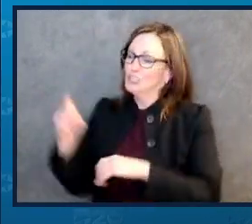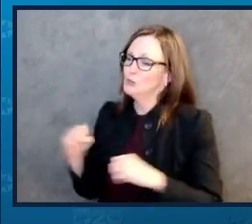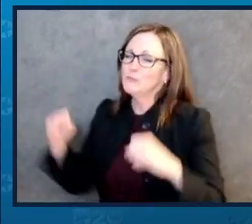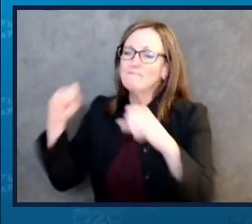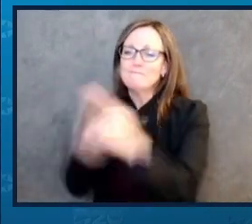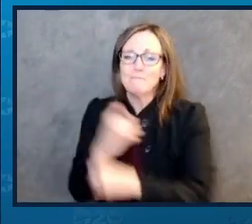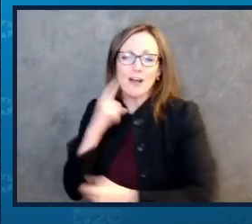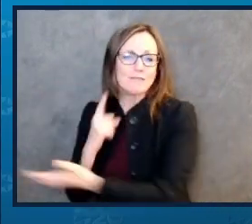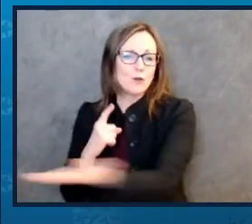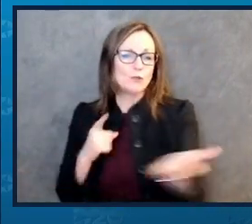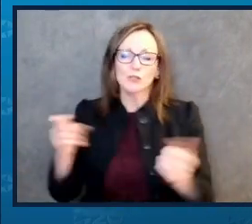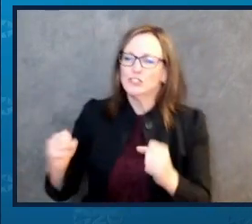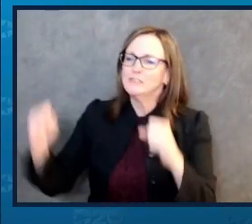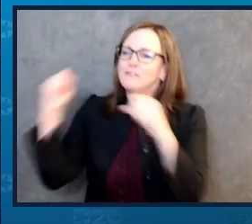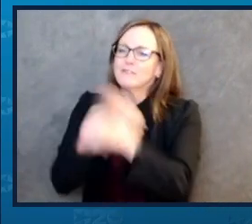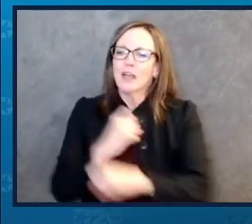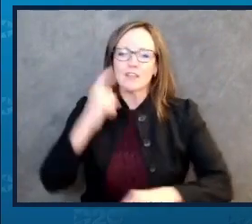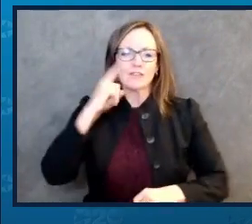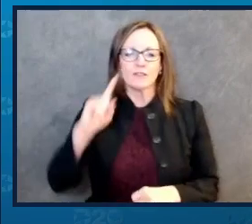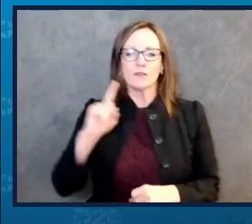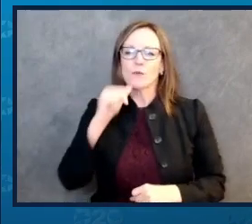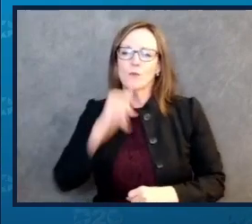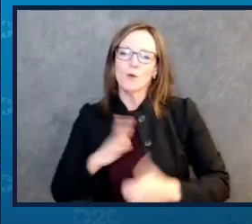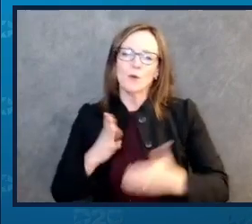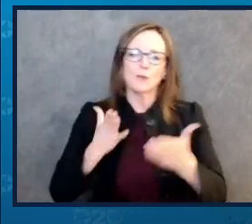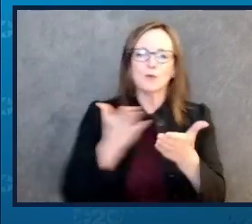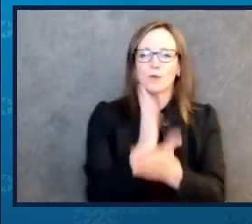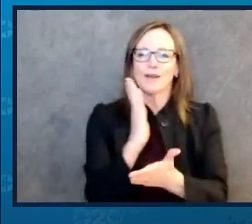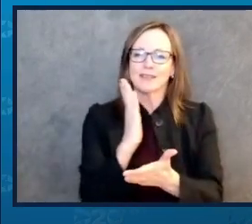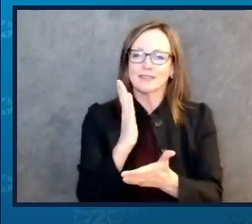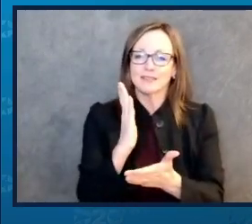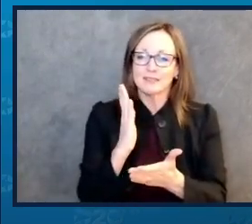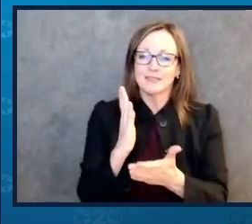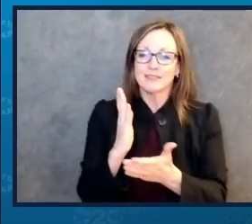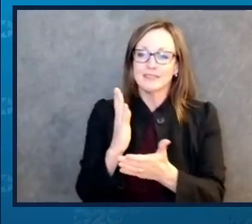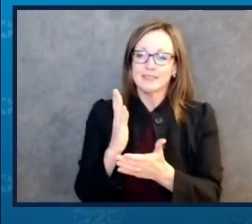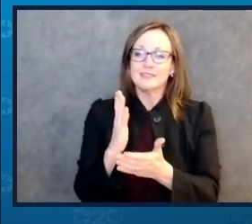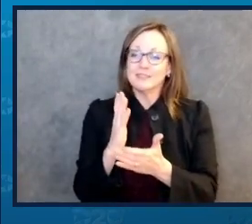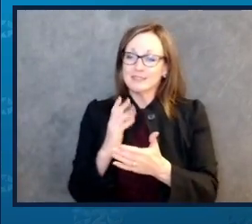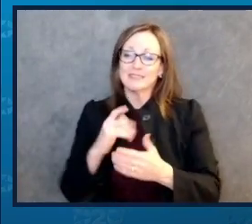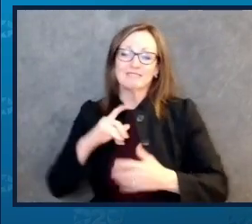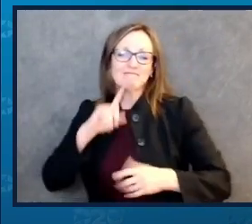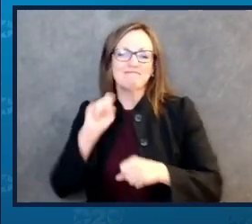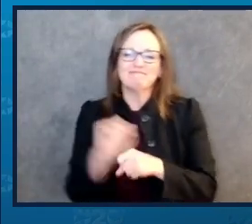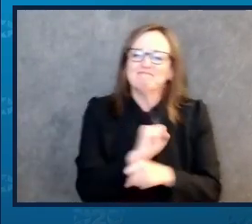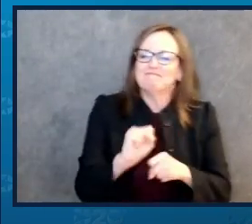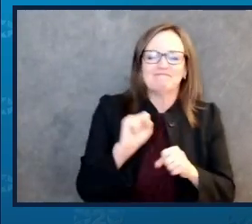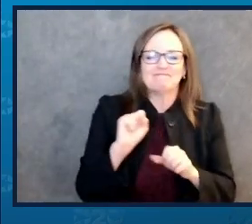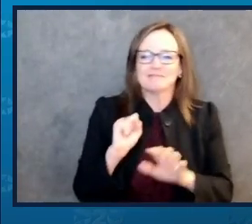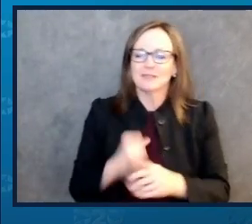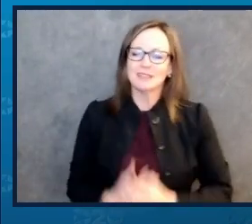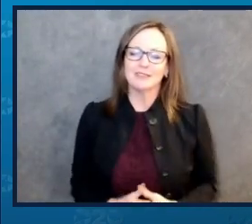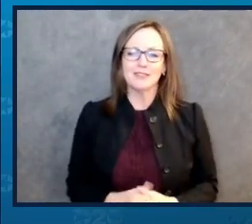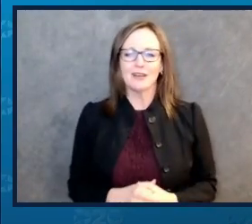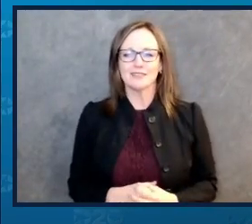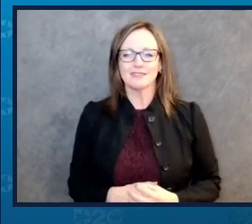SHE FIGHTS TO END MASS IN CAR RACIAL. SHE IS FEARLESS ADVOCATE FOR